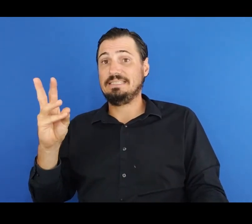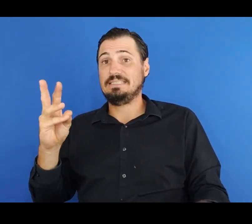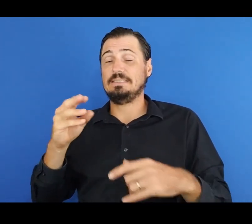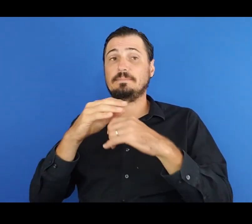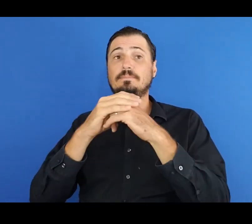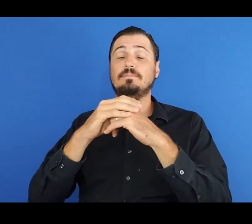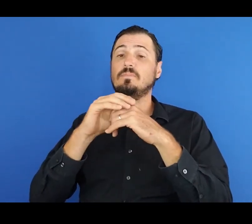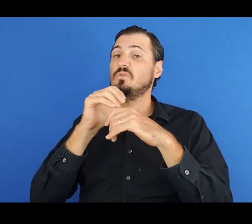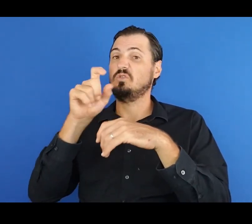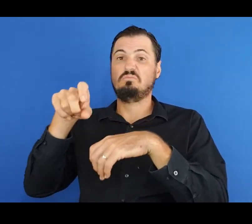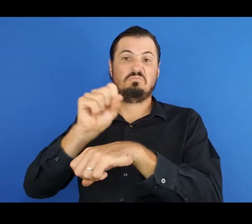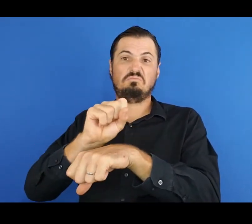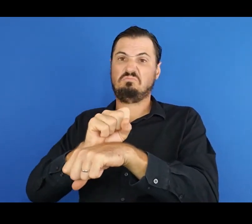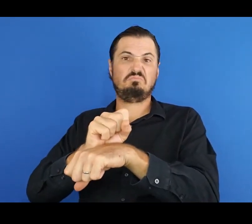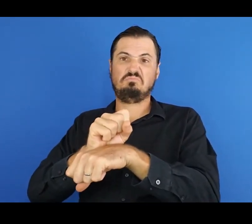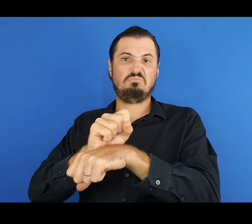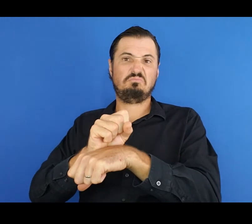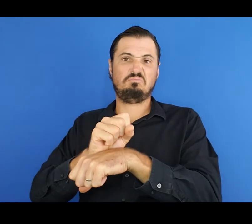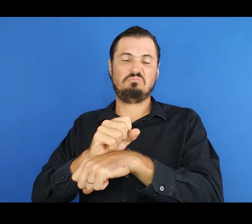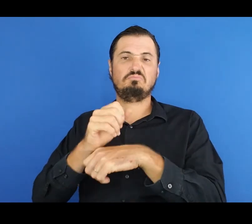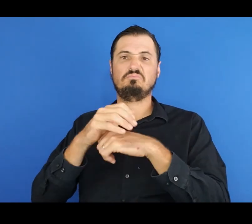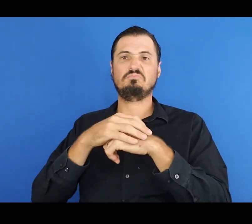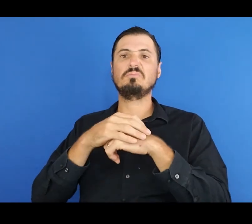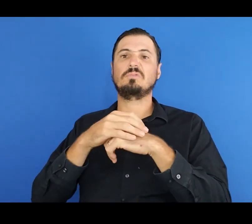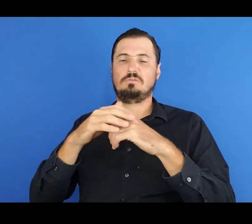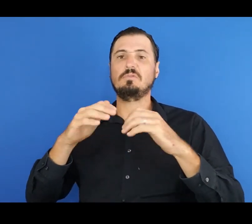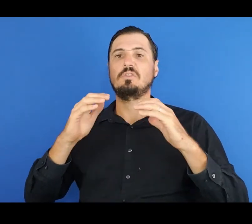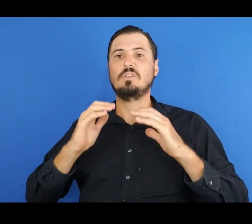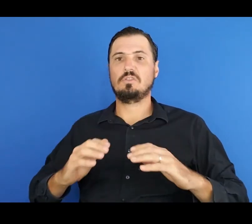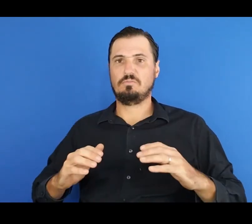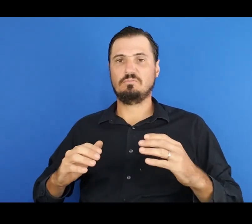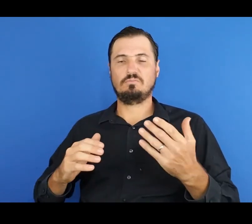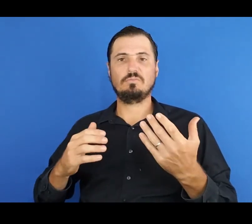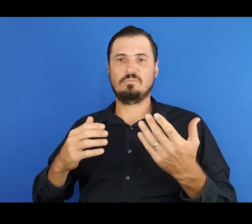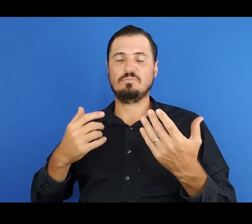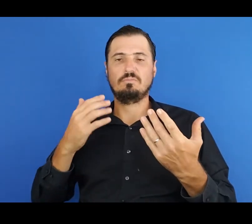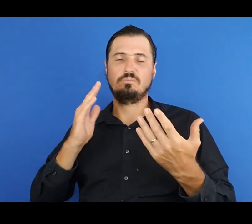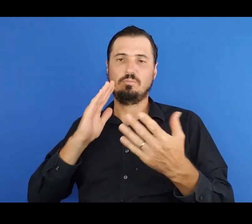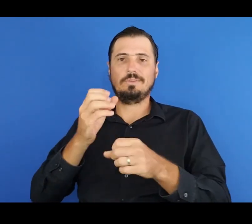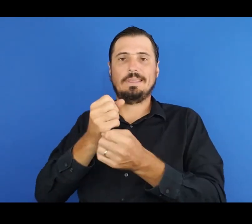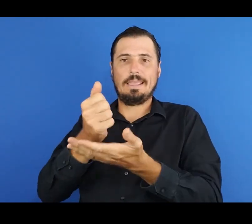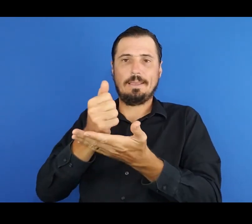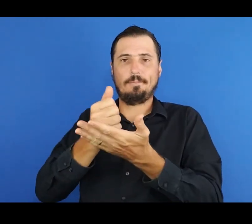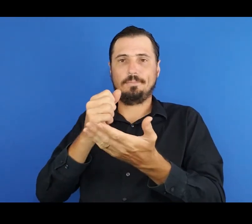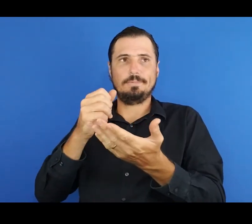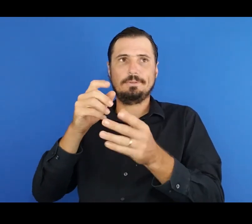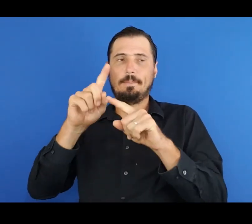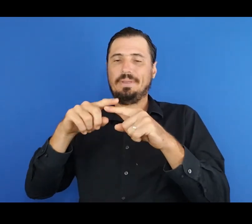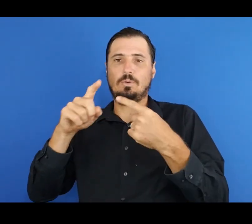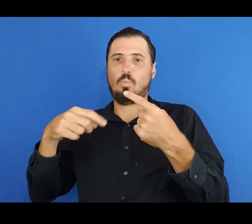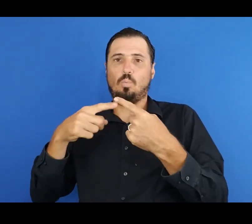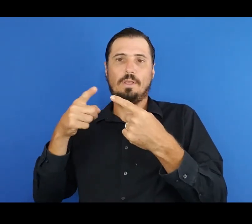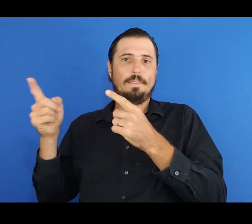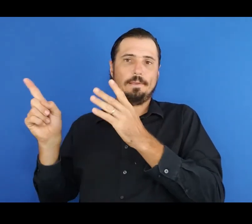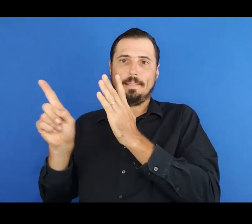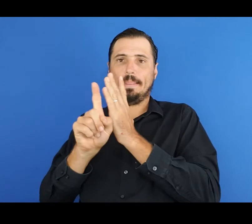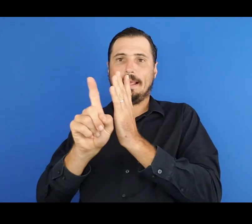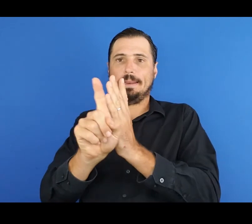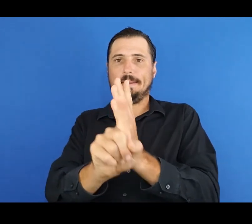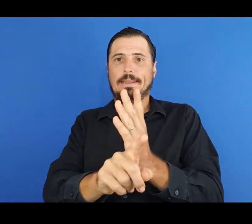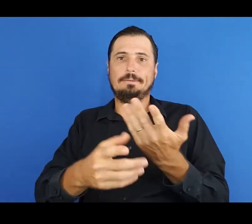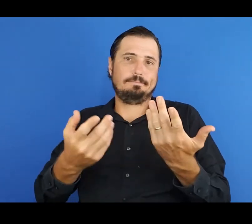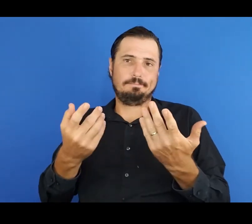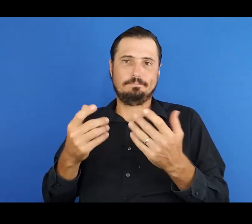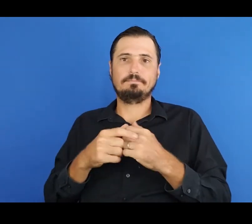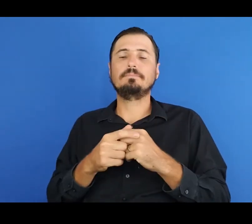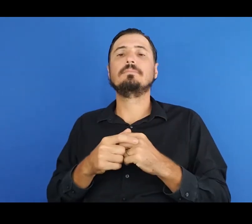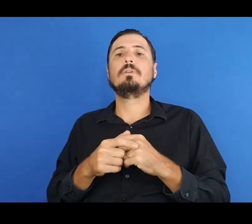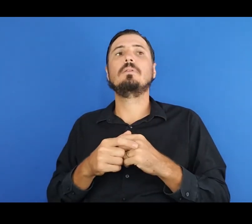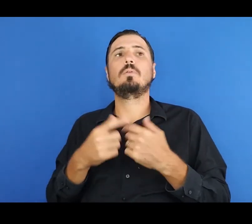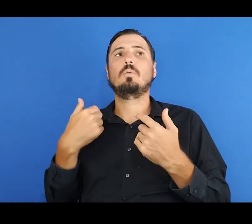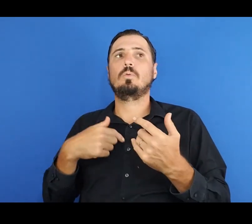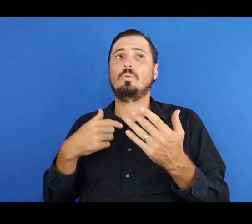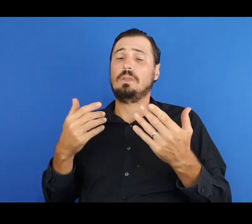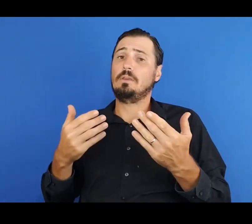16. No appointments are necessary and customers will be assisted on a first-come, first-served basis. To ensure service, it is recommended to get in line early